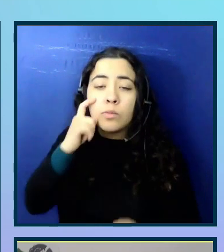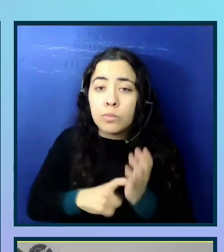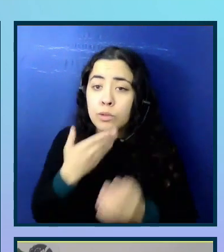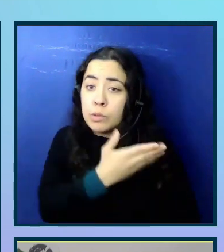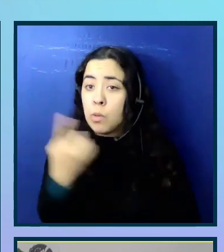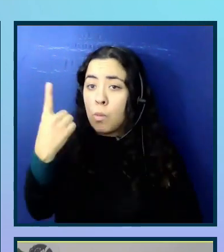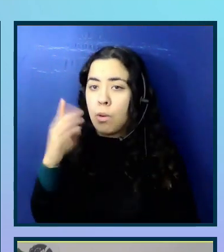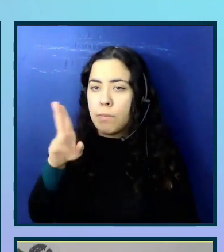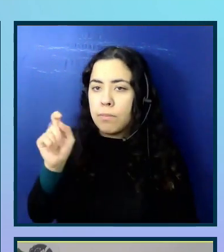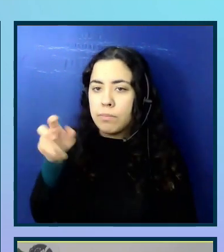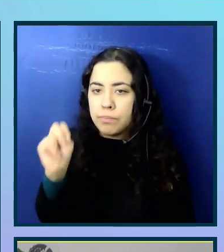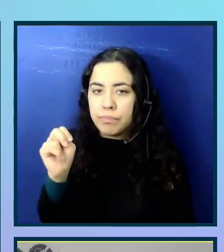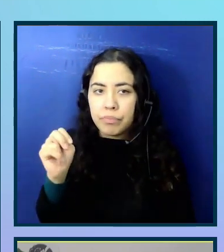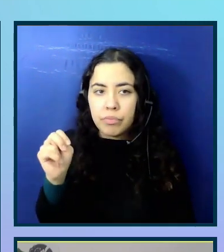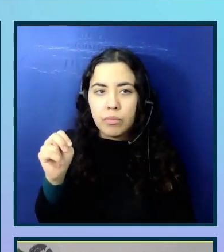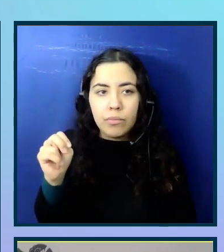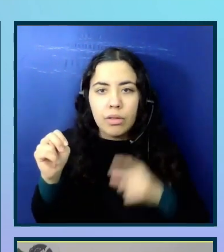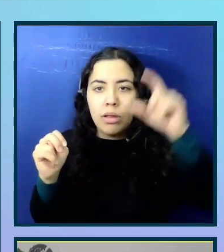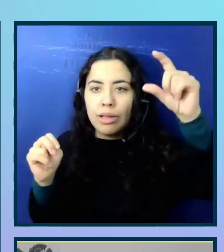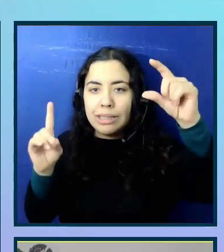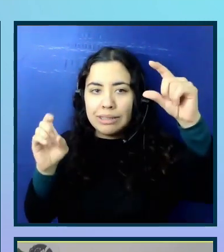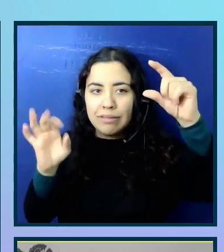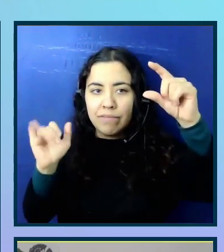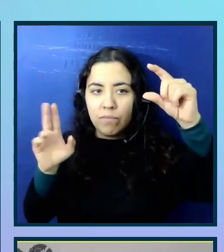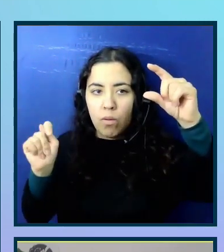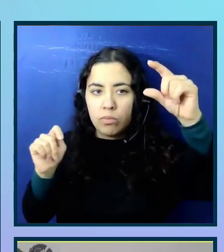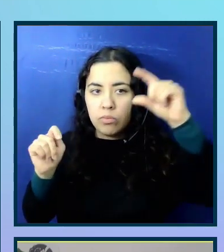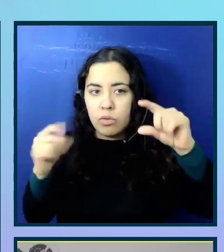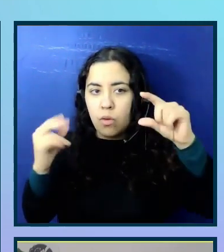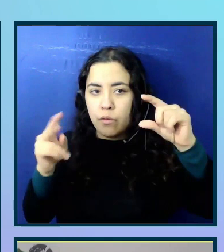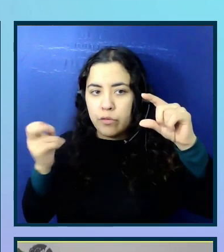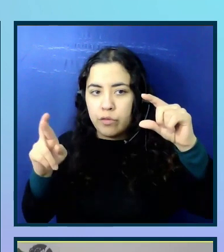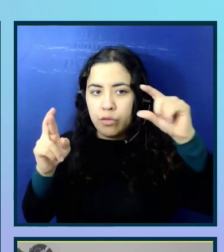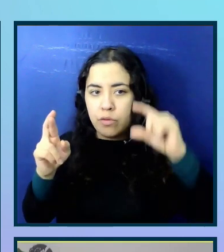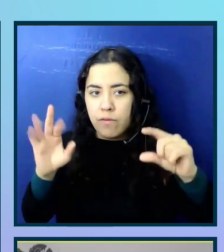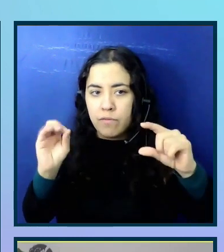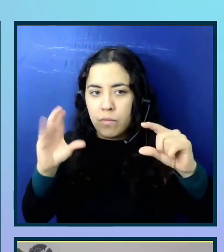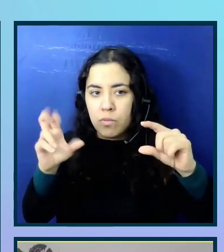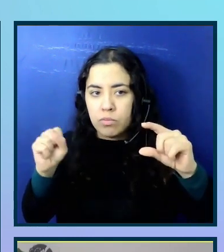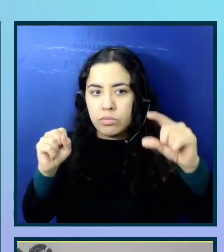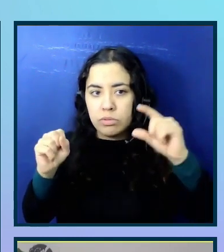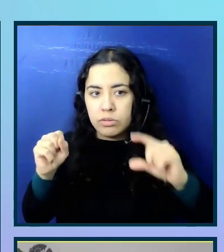I document default hover focus active, but also disabled states. And I have it in different sites